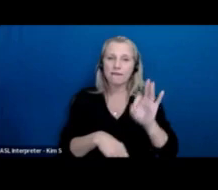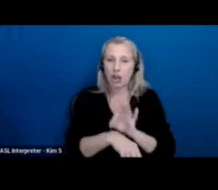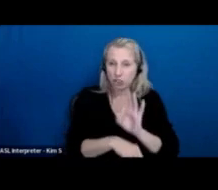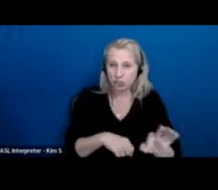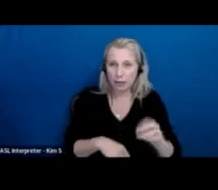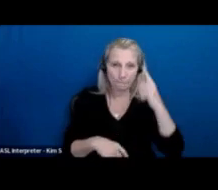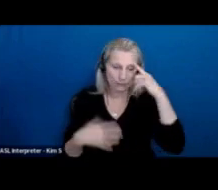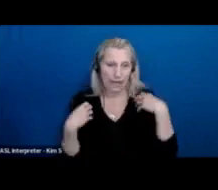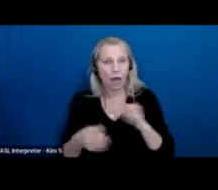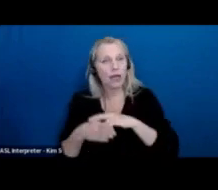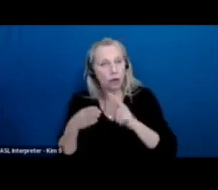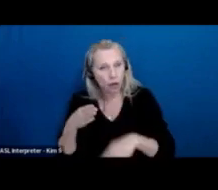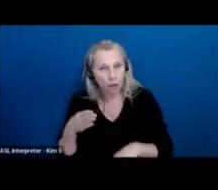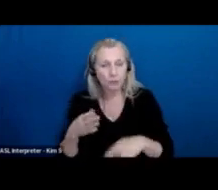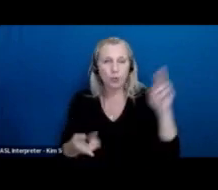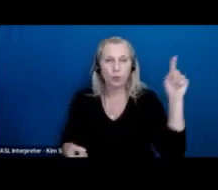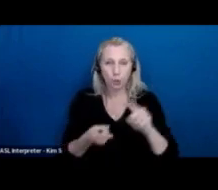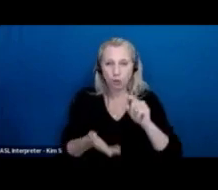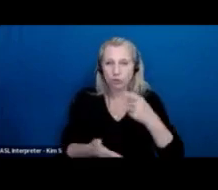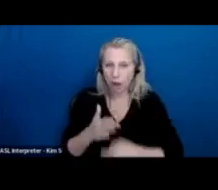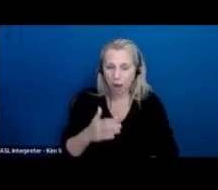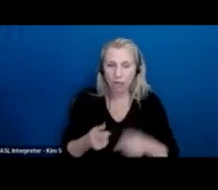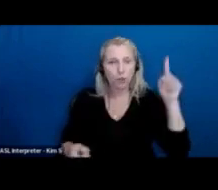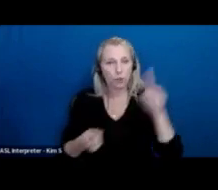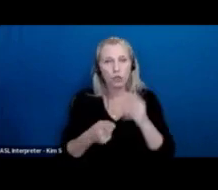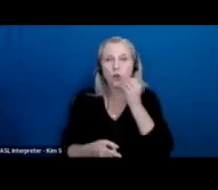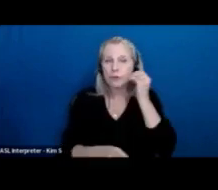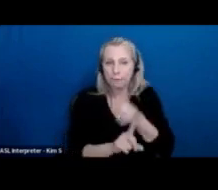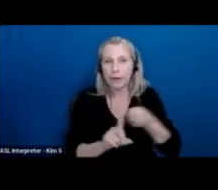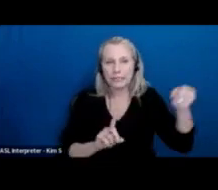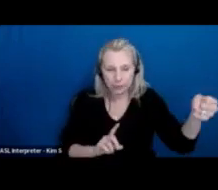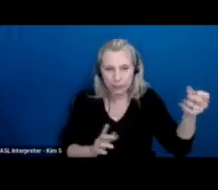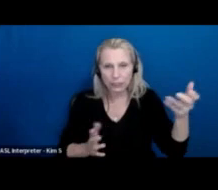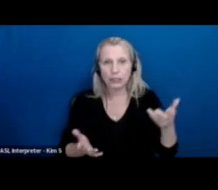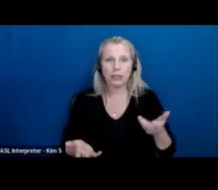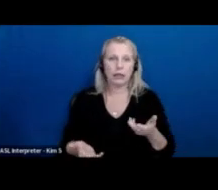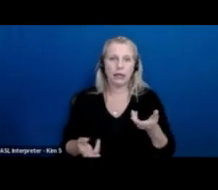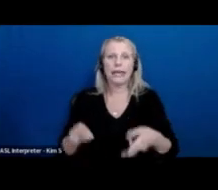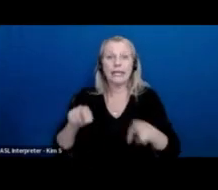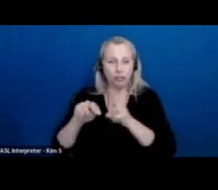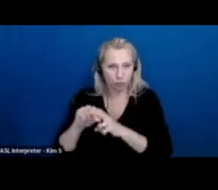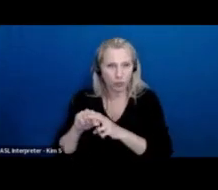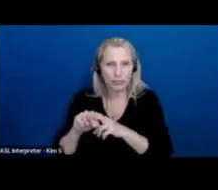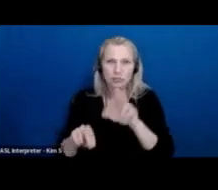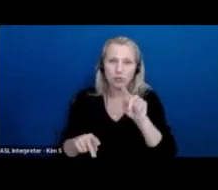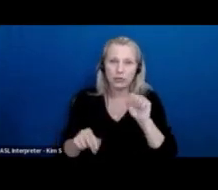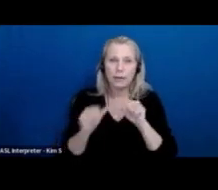outcomes, reduce costs, reduce residential placements, and increased rates of permanency.